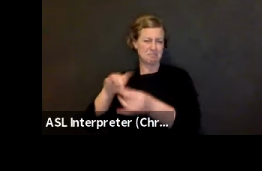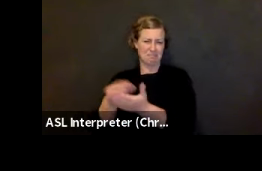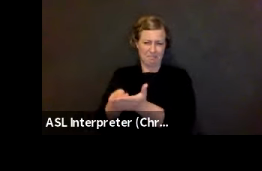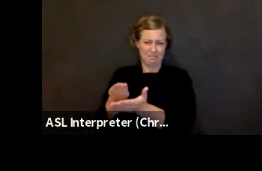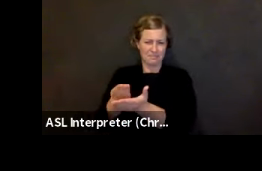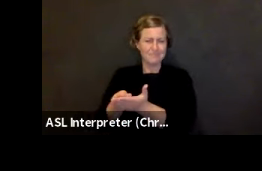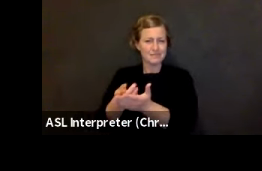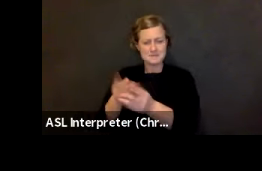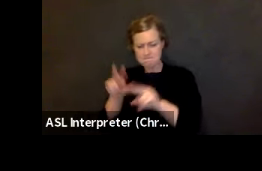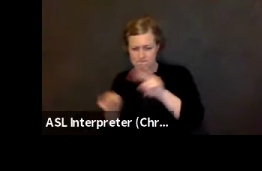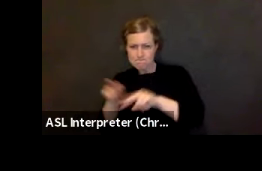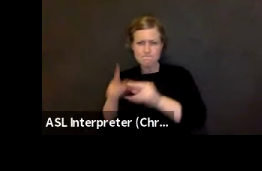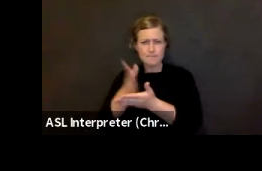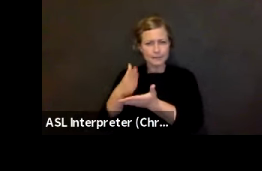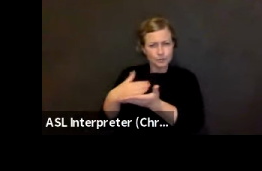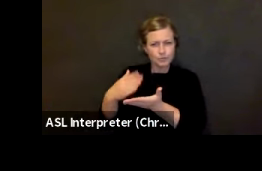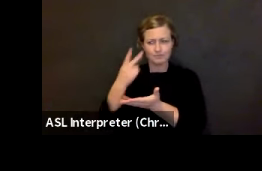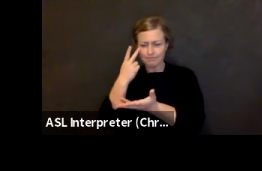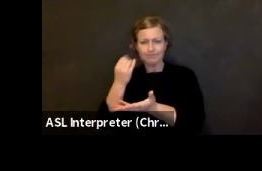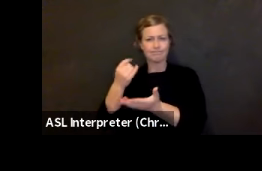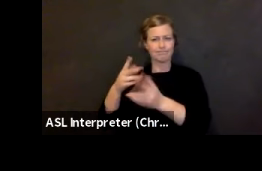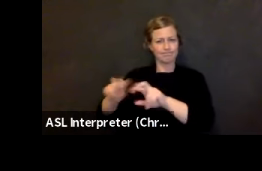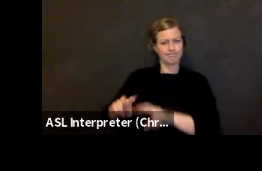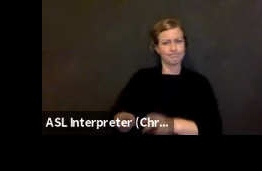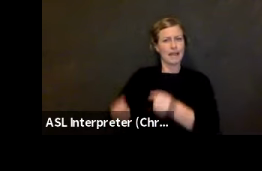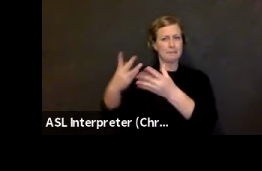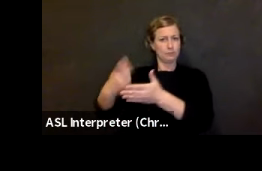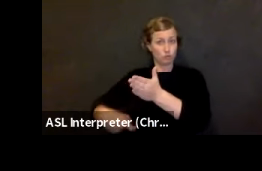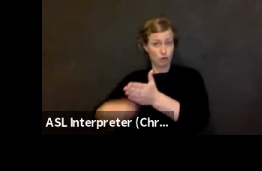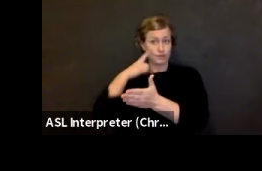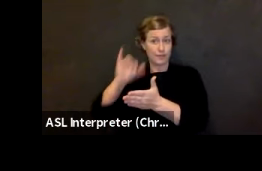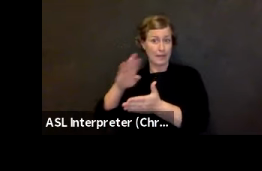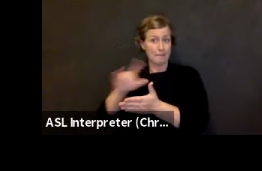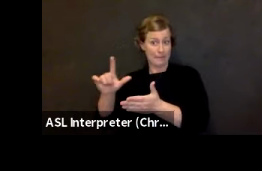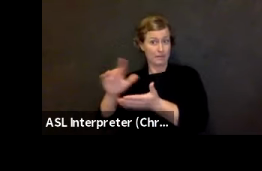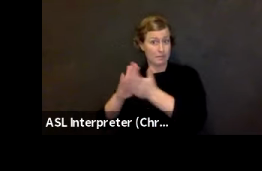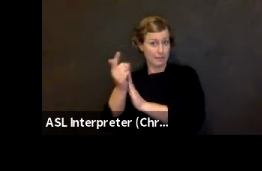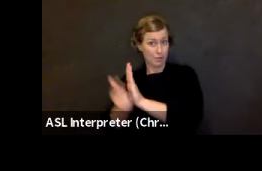be referred to the joint committee on ways and means which controls the legislatures purse